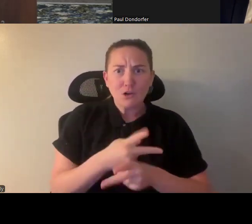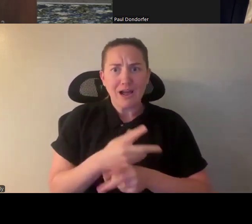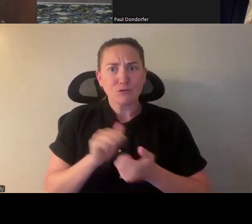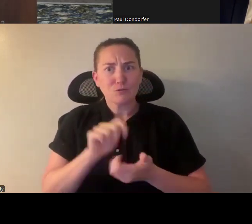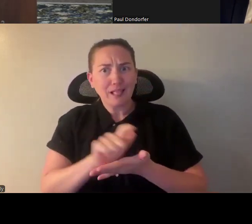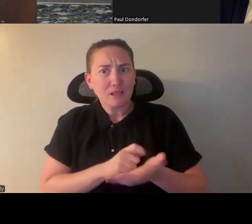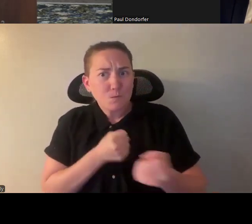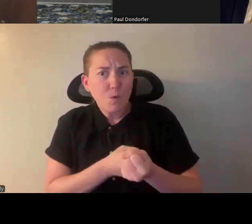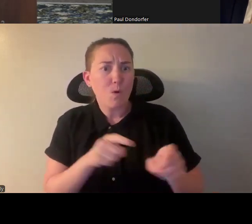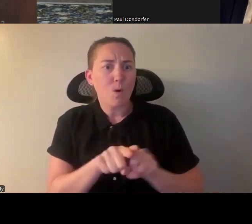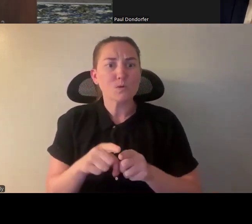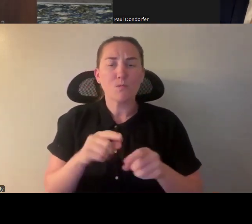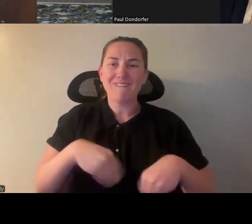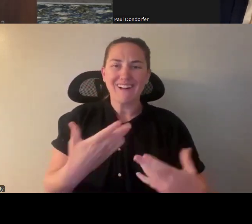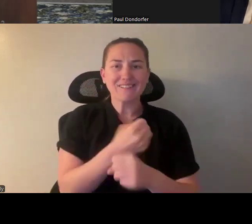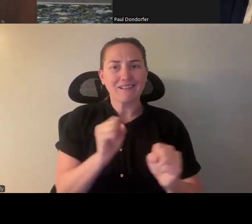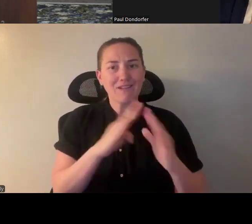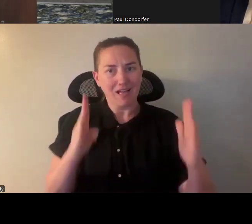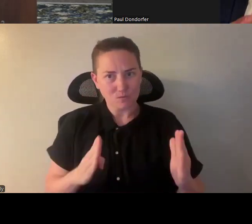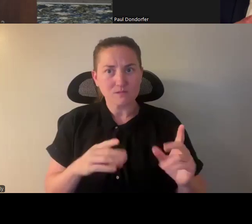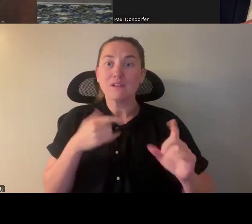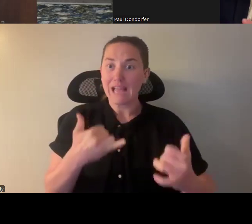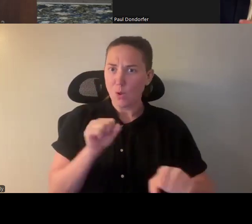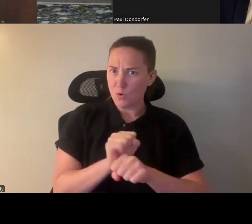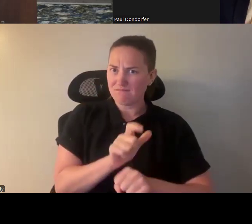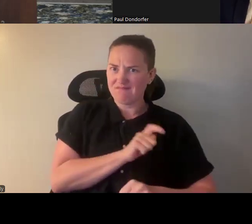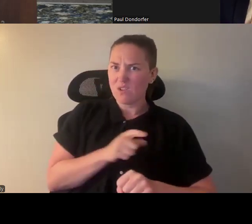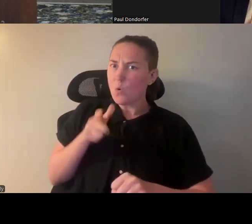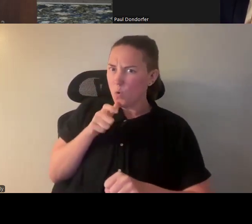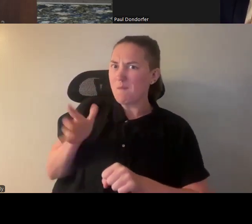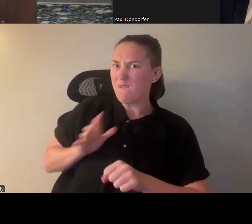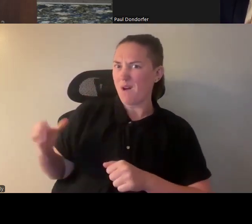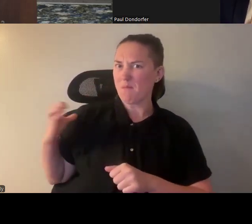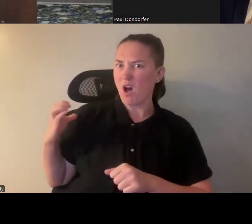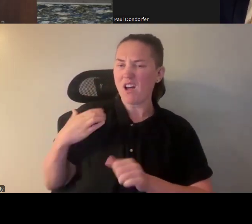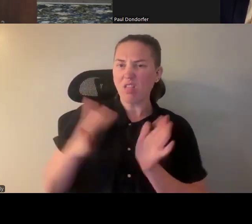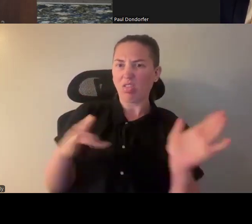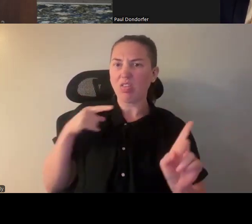permit and is working with law enforcement to hold those who trafficking accountable